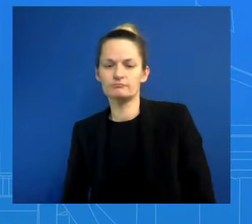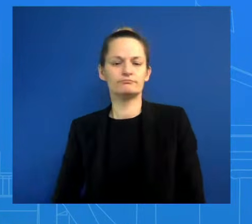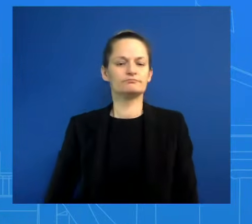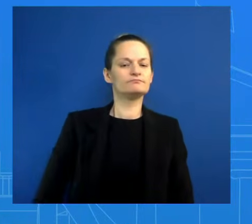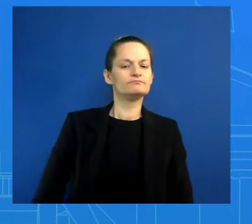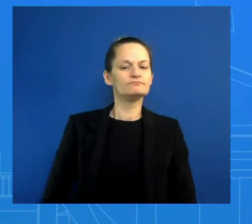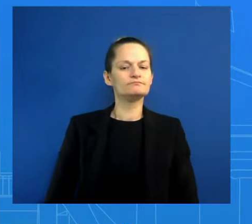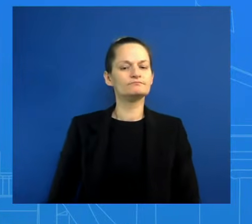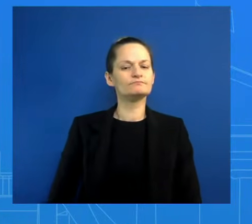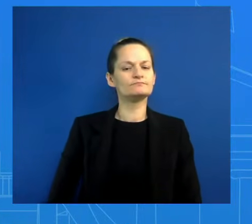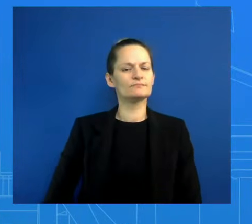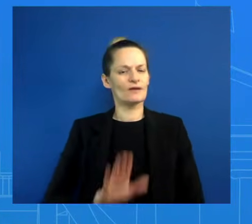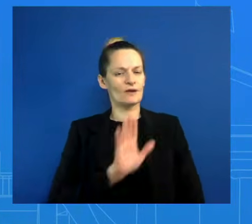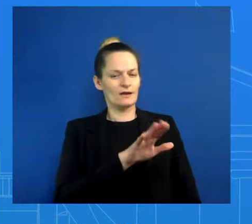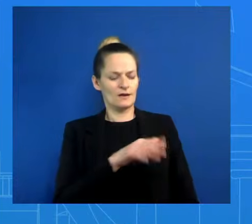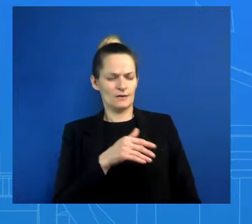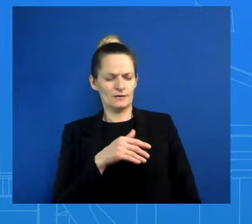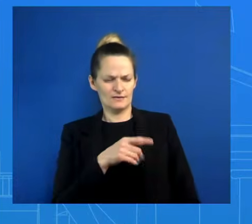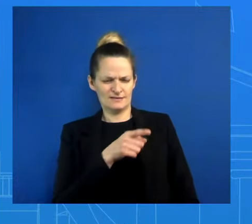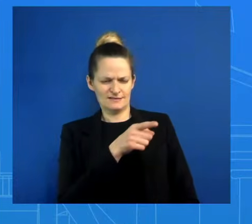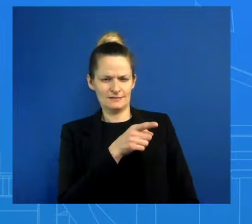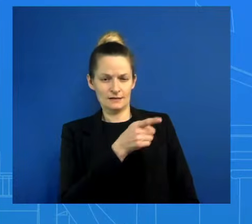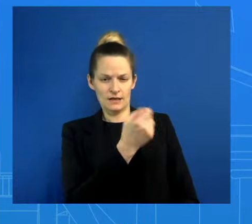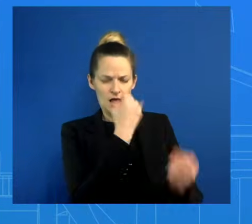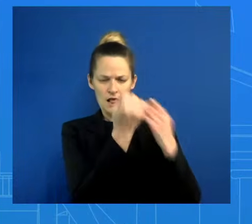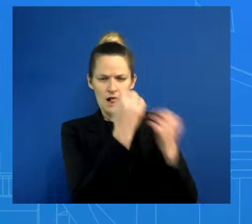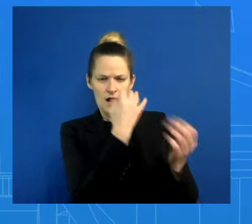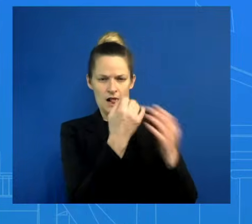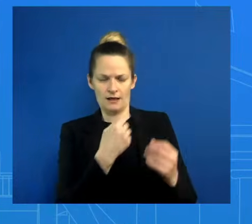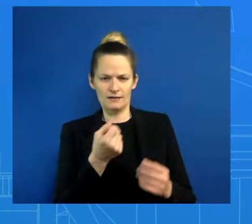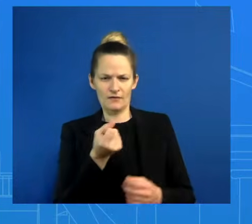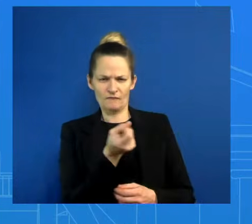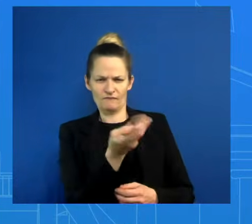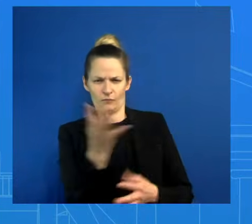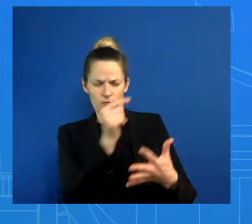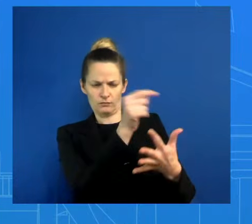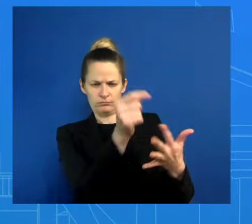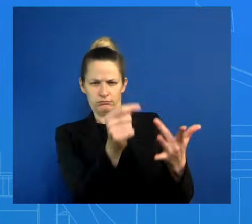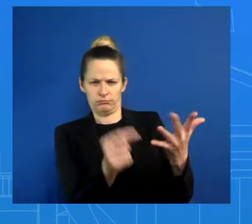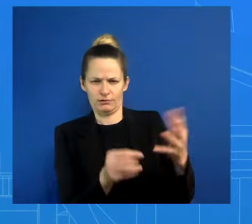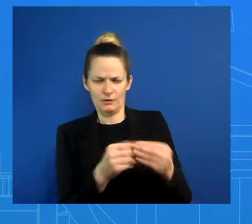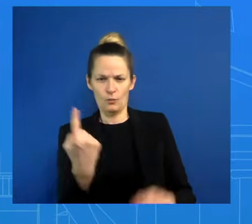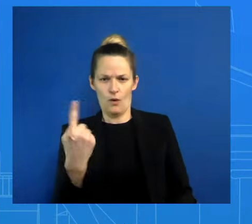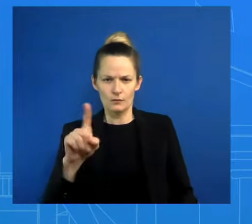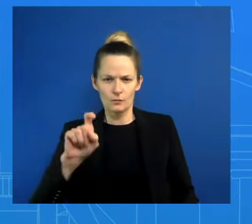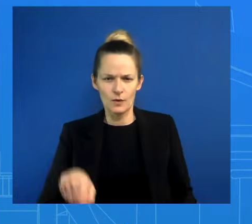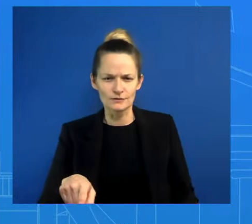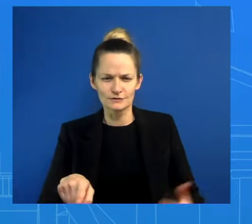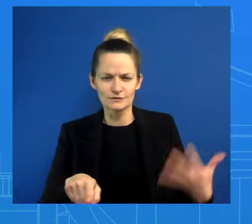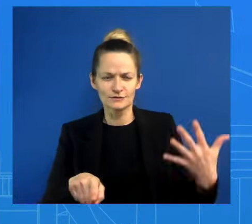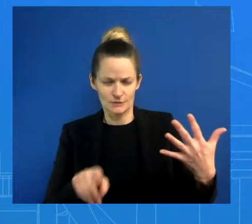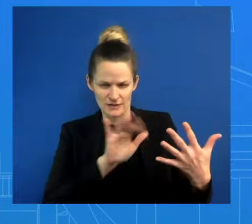So, look, the gas prices that we're seeing currently, that are going down, is because of the work that this President has done.